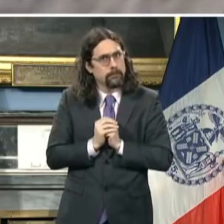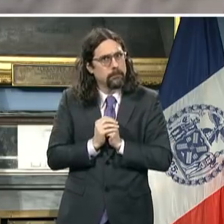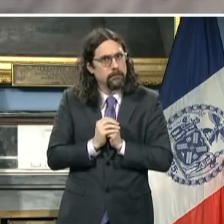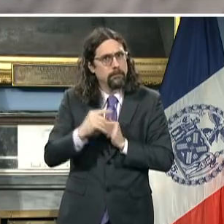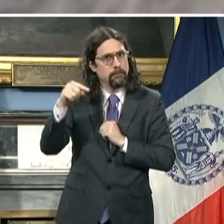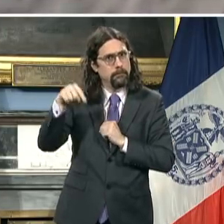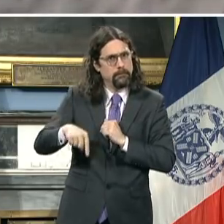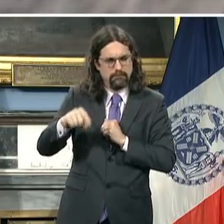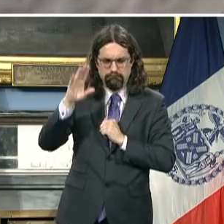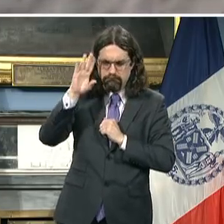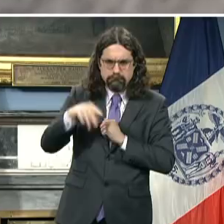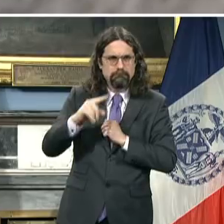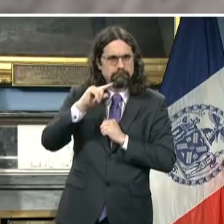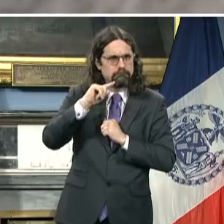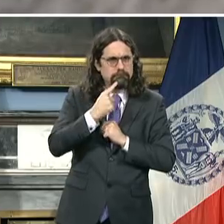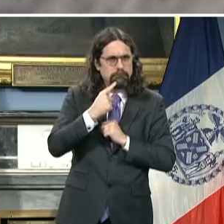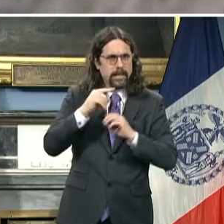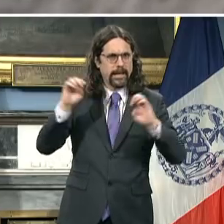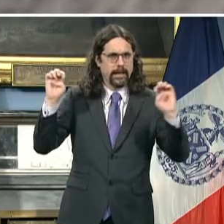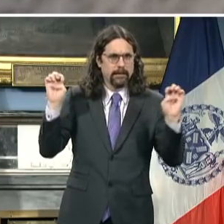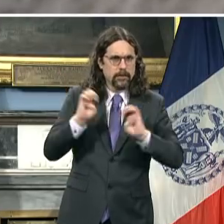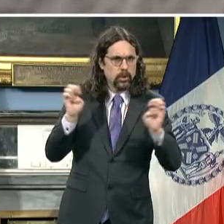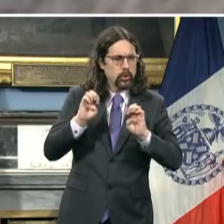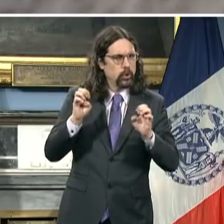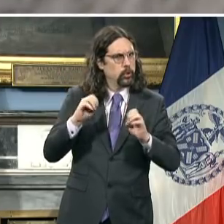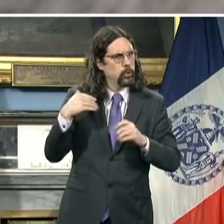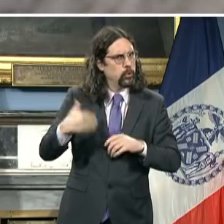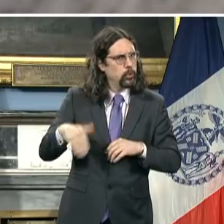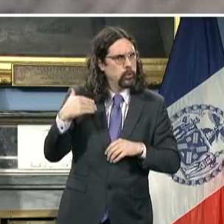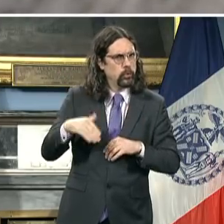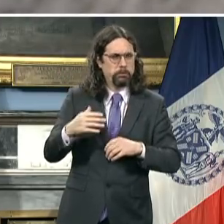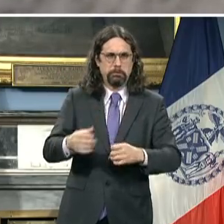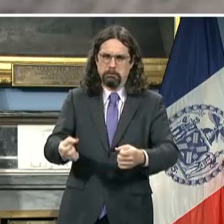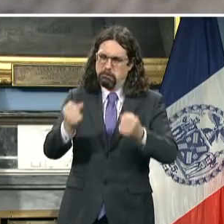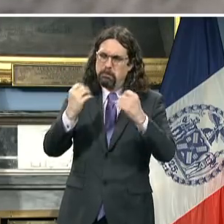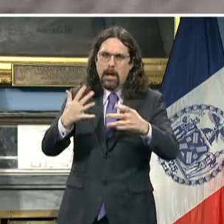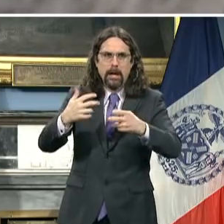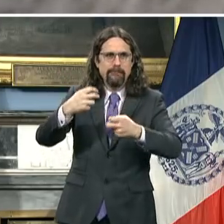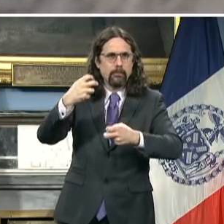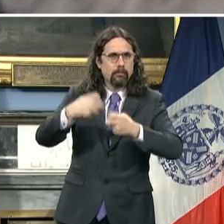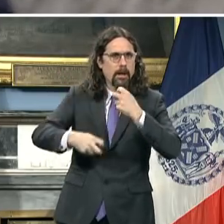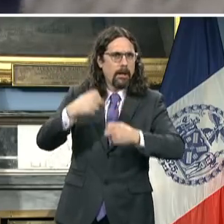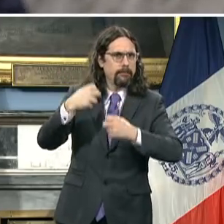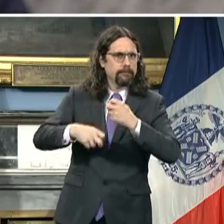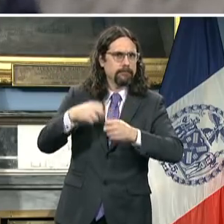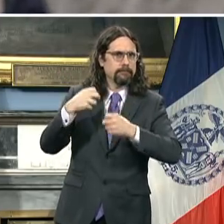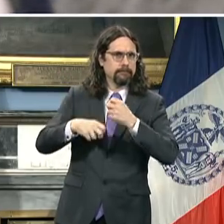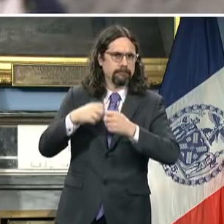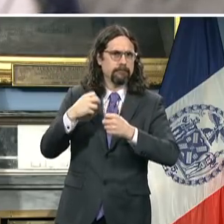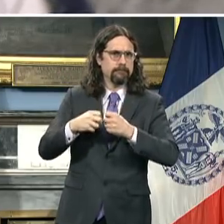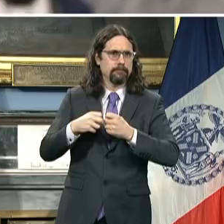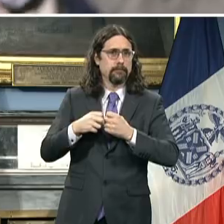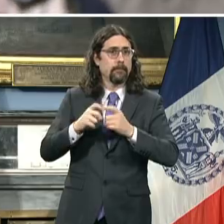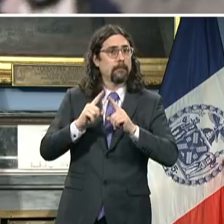THERE'S BEEN IN THE MIDST OF THIS CRISIS ANOTHER CRISIS HTAT WE'VE ALL SEEN AND WE'VE A BLLEEN DISGUSTED BY IT, WHIH CIS